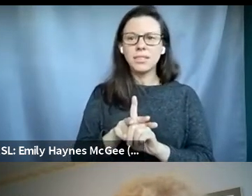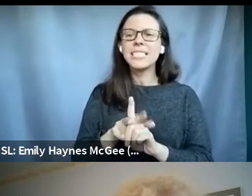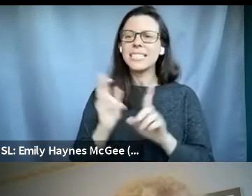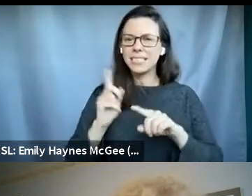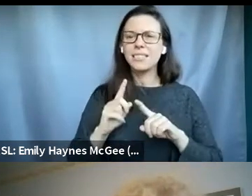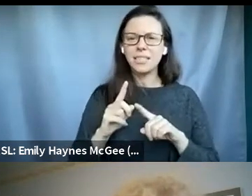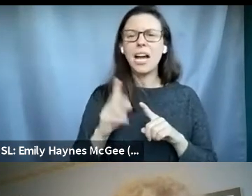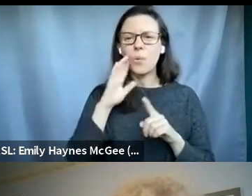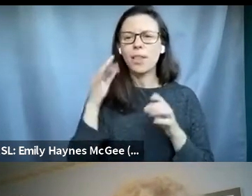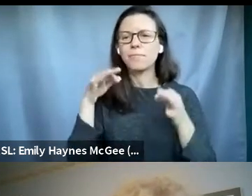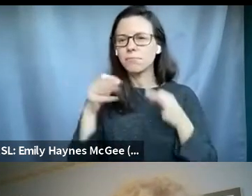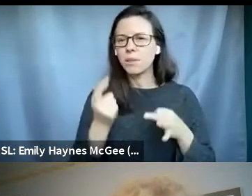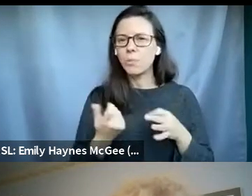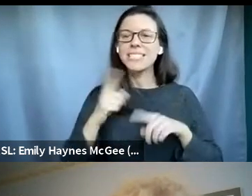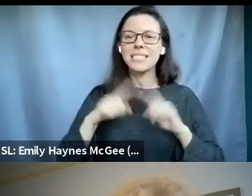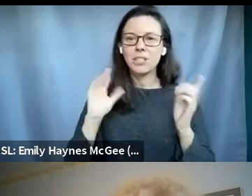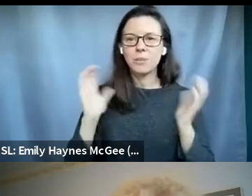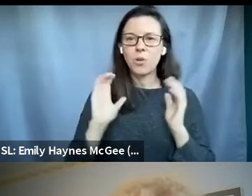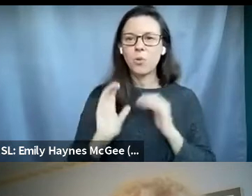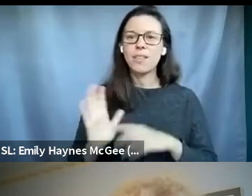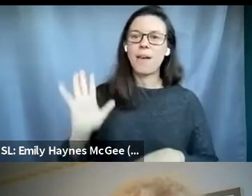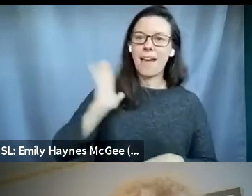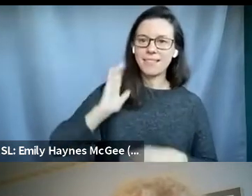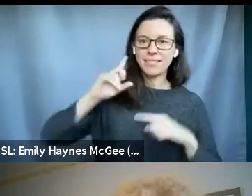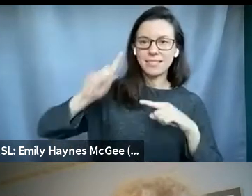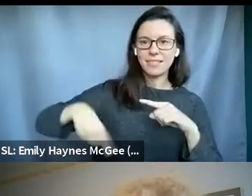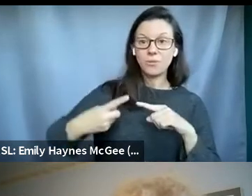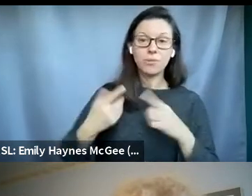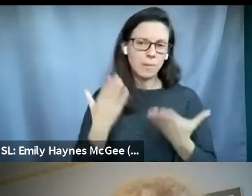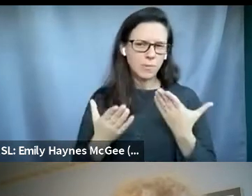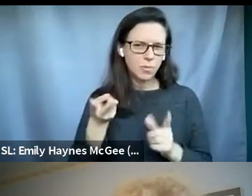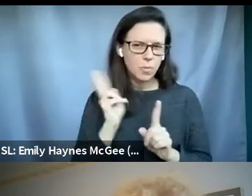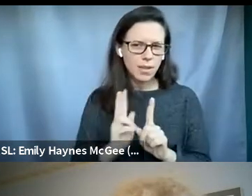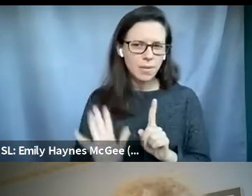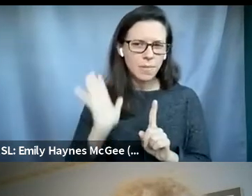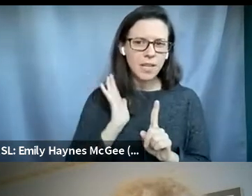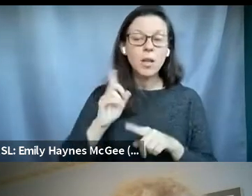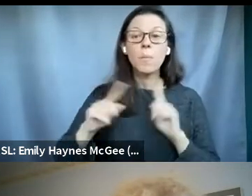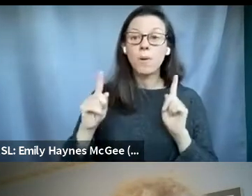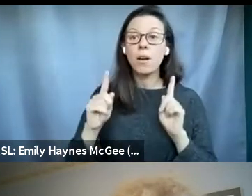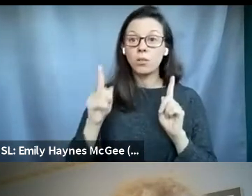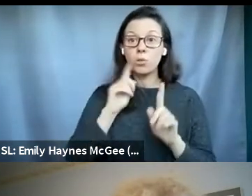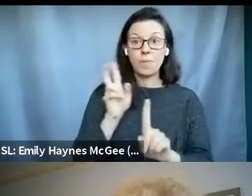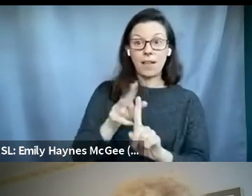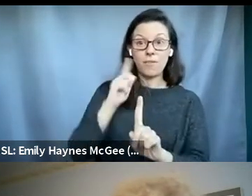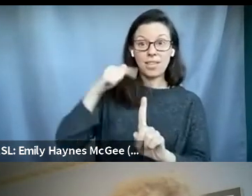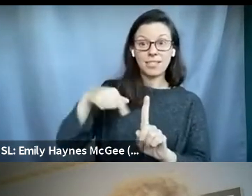cycles if anyone has applied in the past. In order to apply for the application you need to make a profile on our website, so